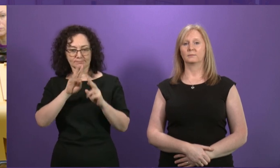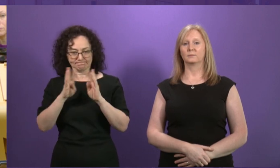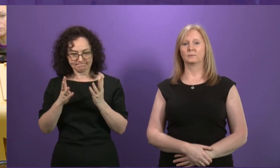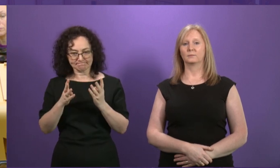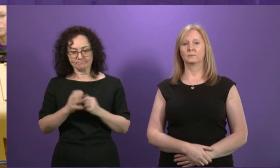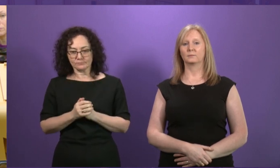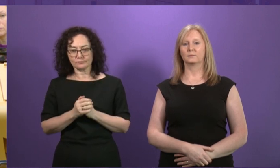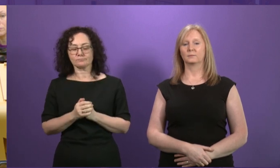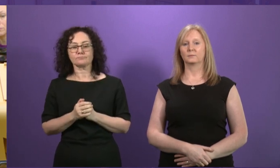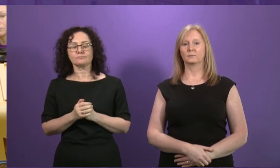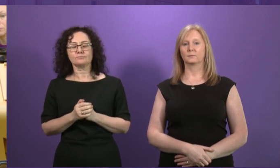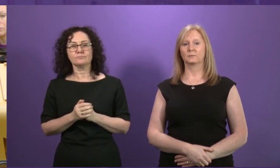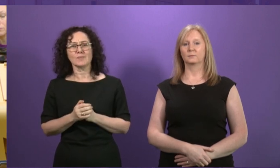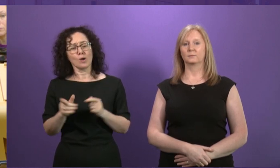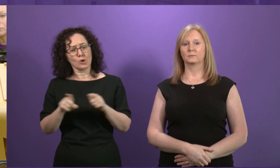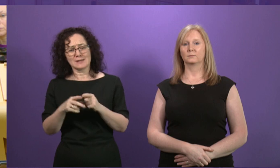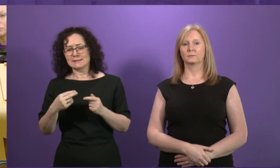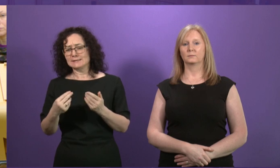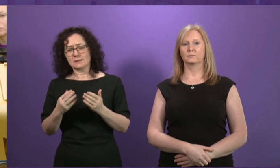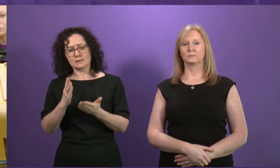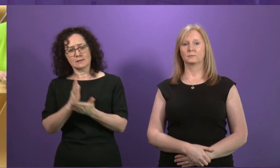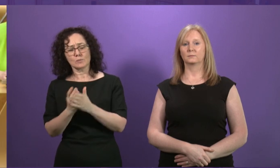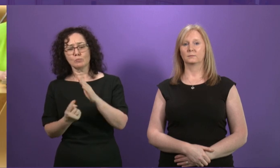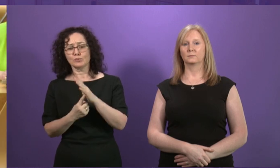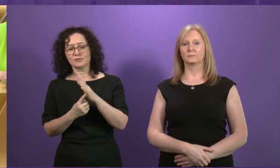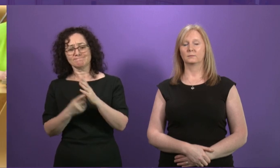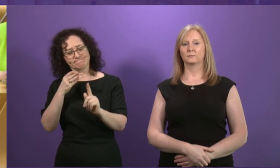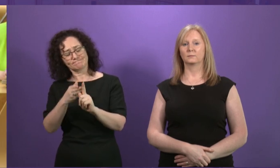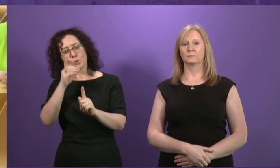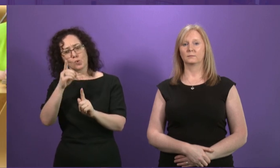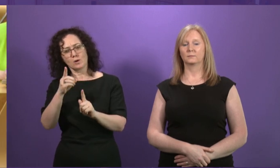It is important to recognise that, notwithstanding the real challenges that are being faced,